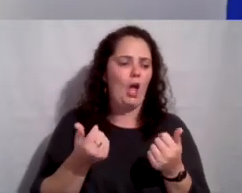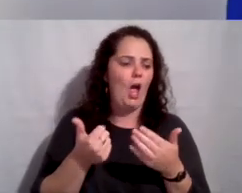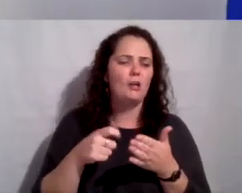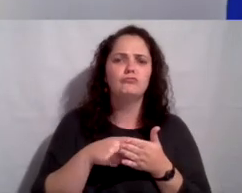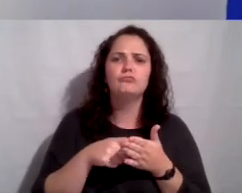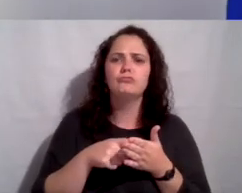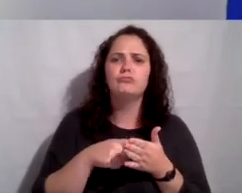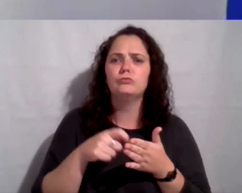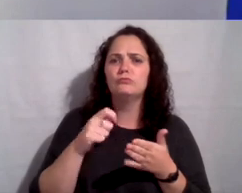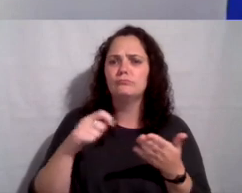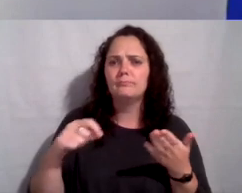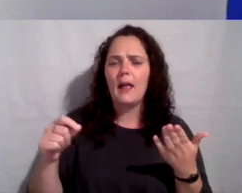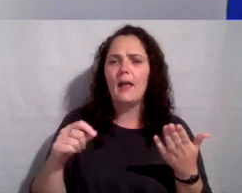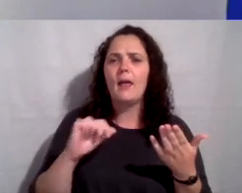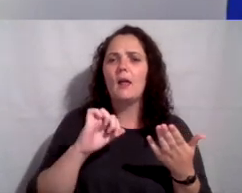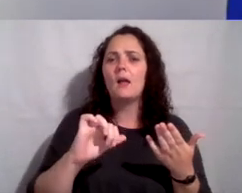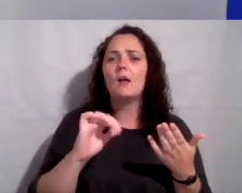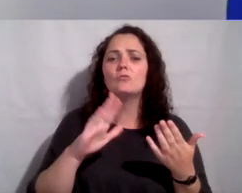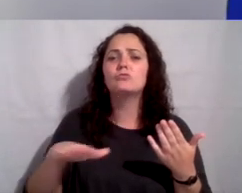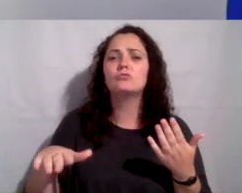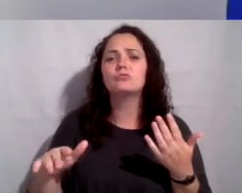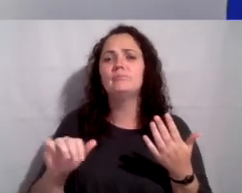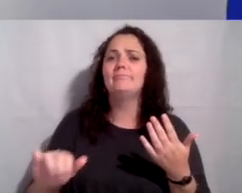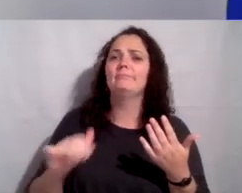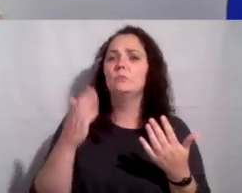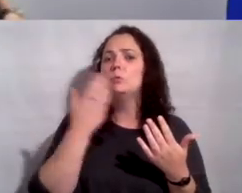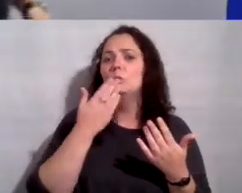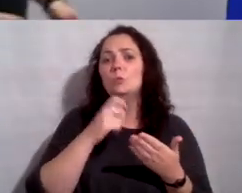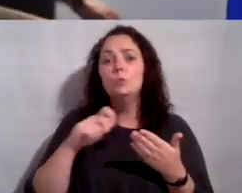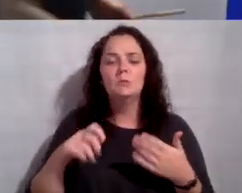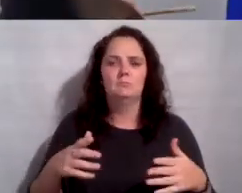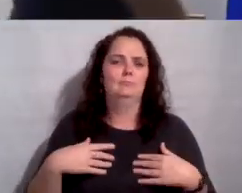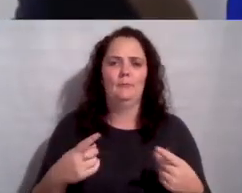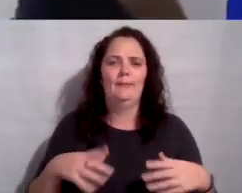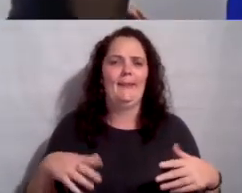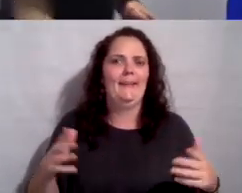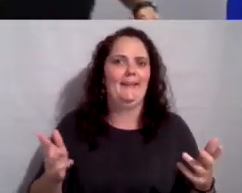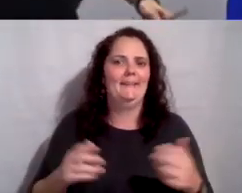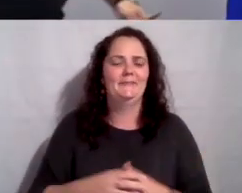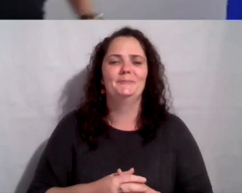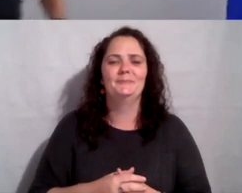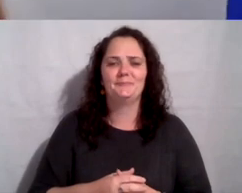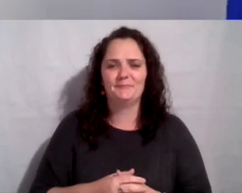dry erase marker, one of your kids’ school markers, any of those things will work. Alright and I’ve got one right